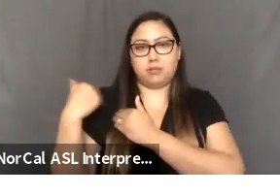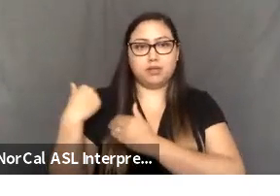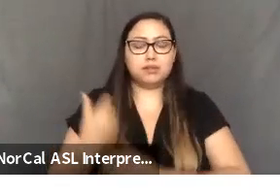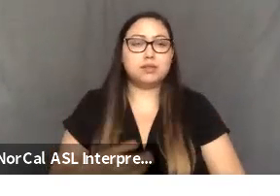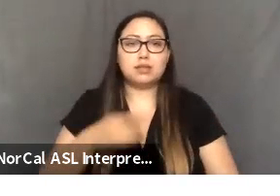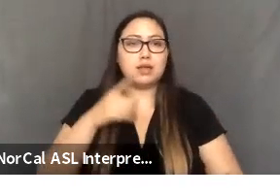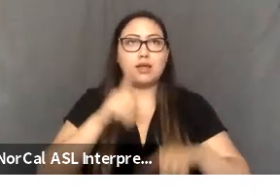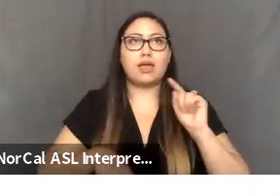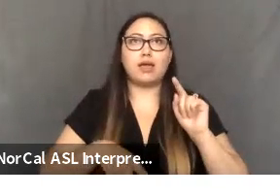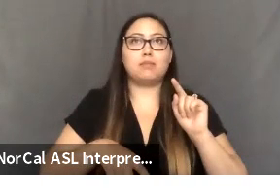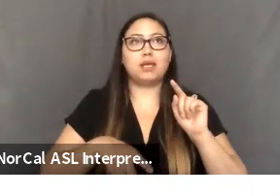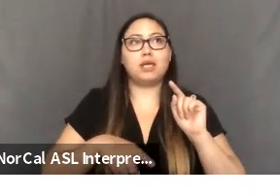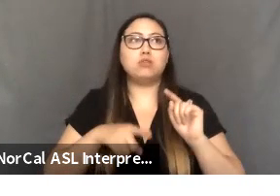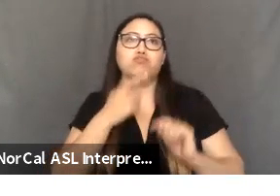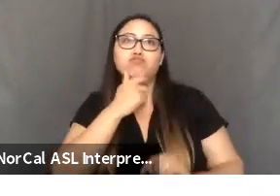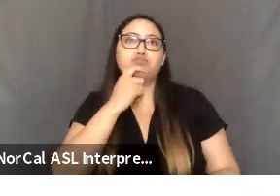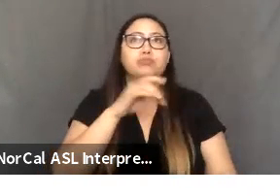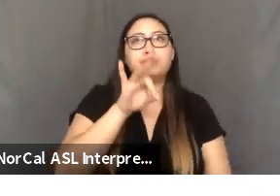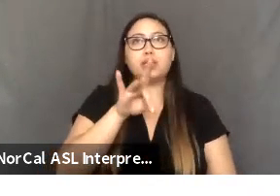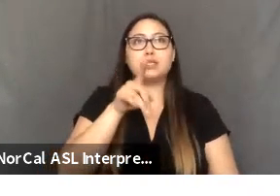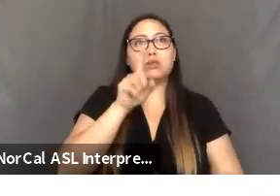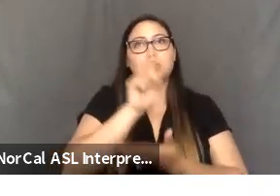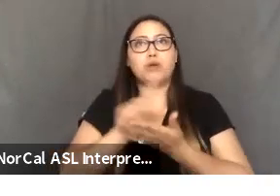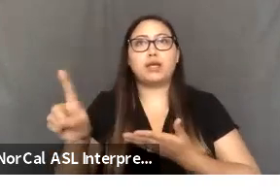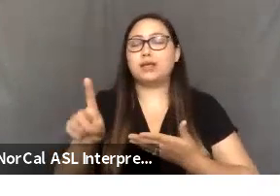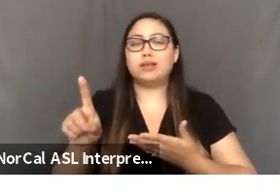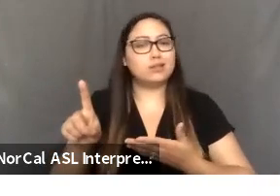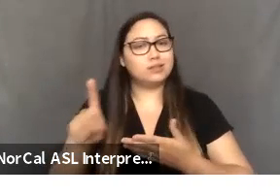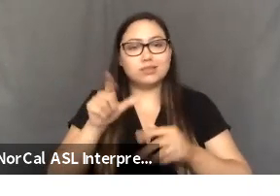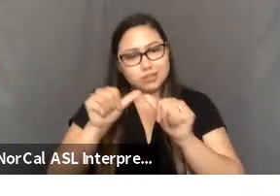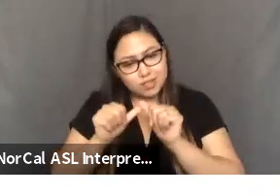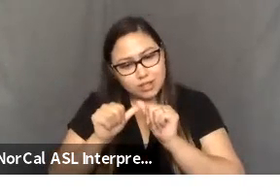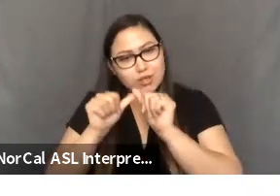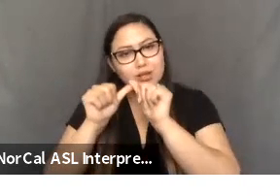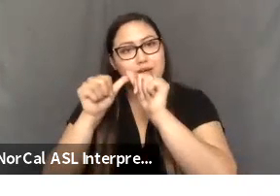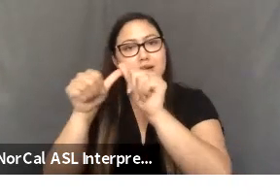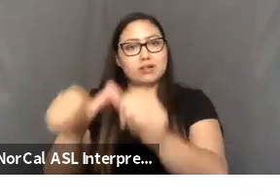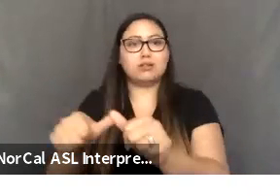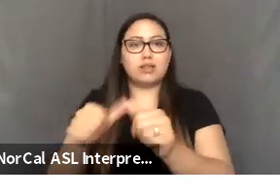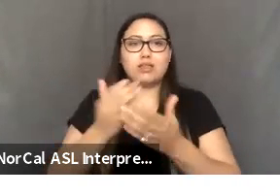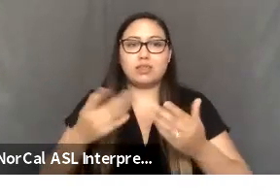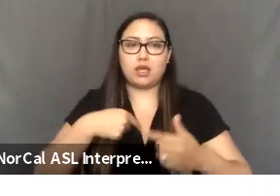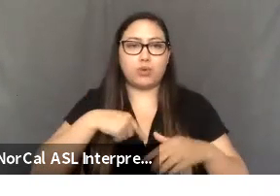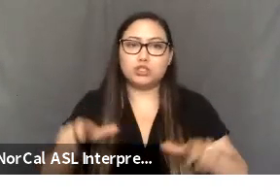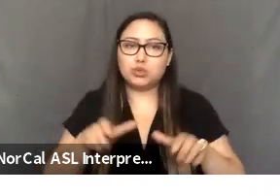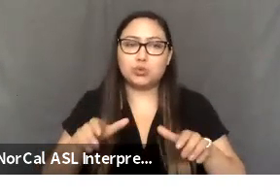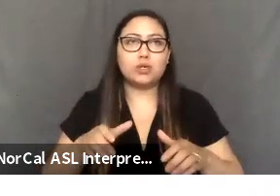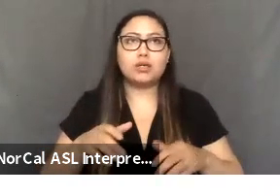flavor of the week. This is a long term ongoing just thing we do. It's not even a thing we do,